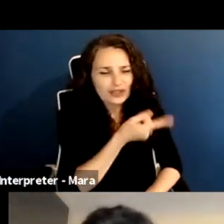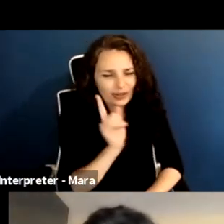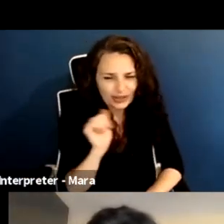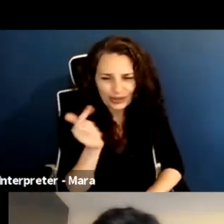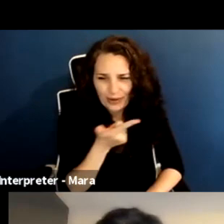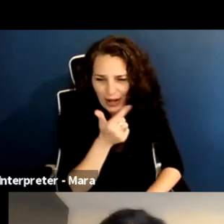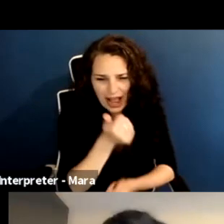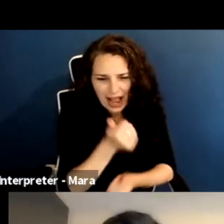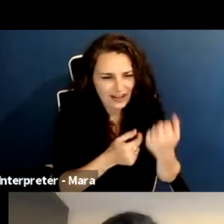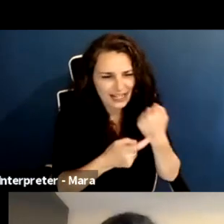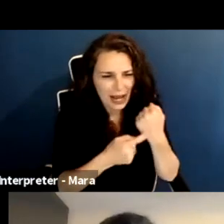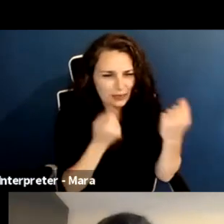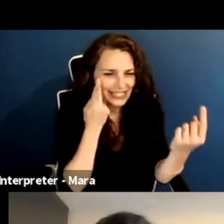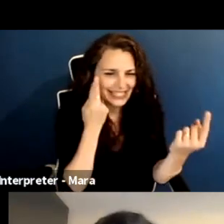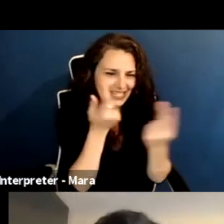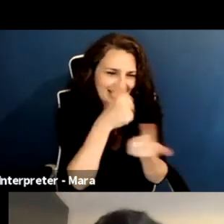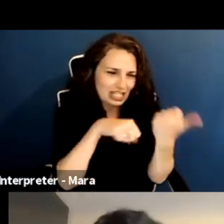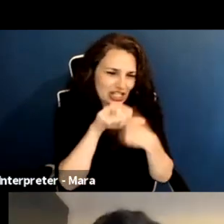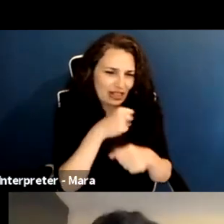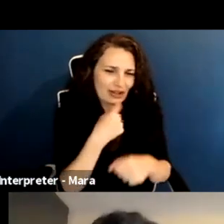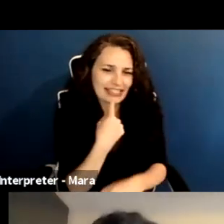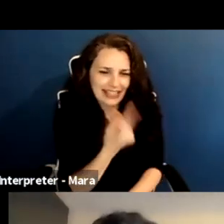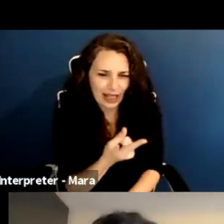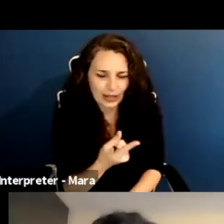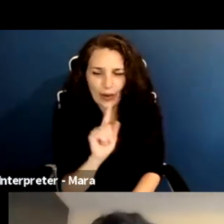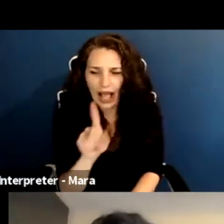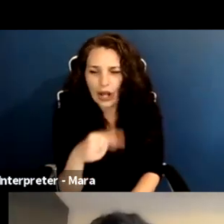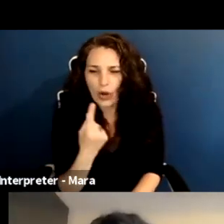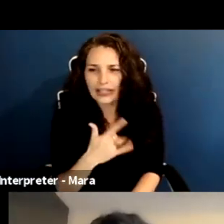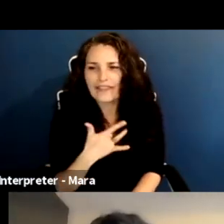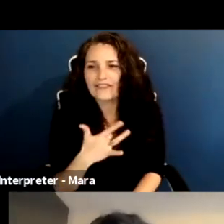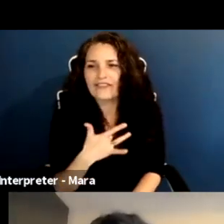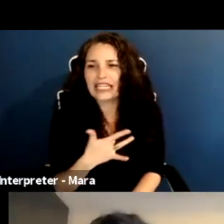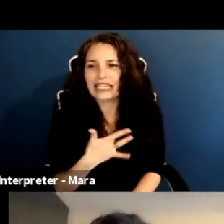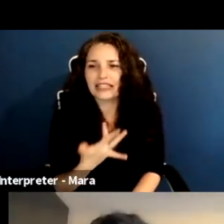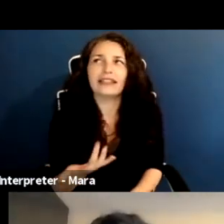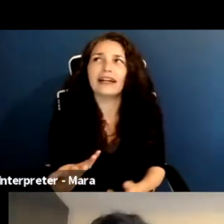is that I only feel successful if the people